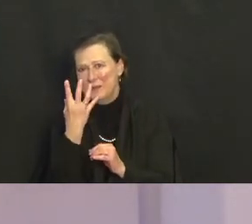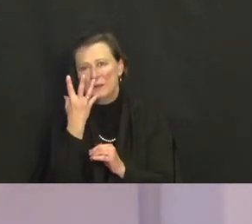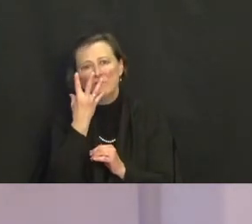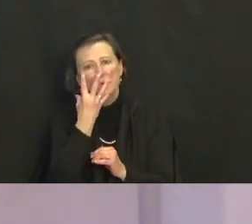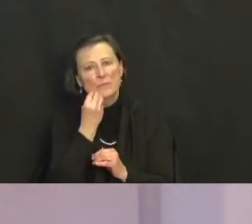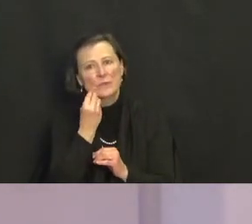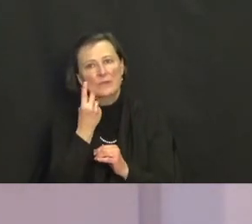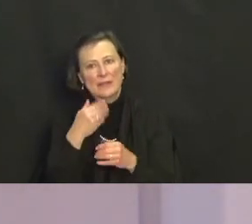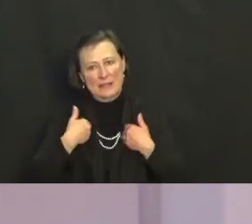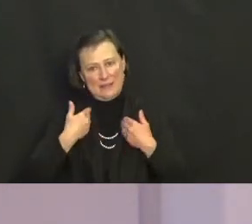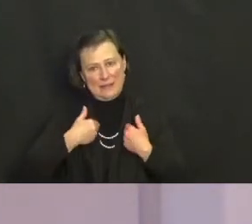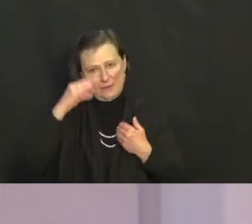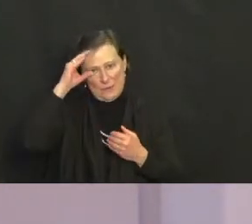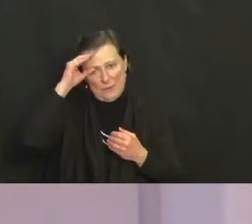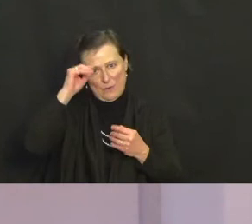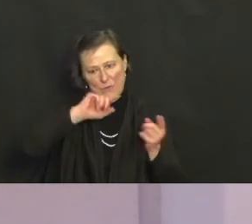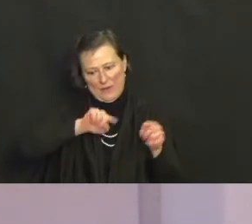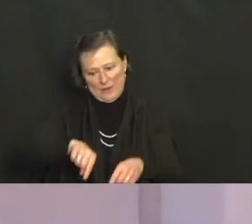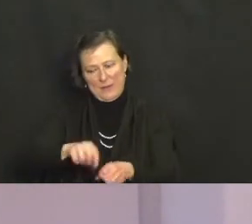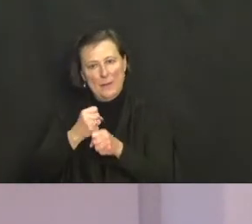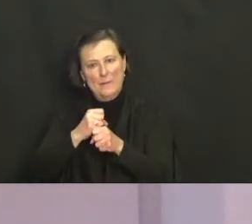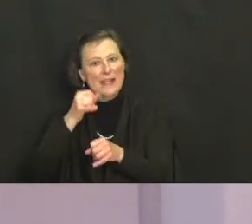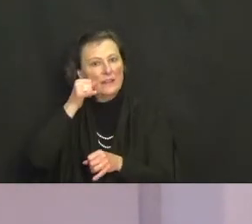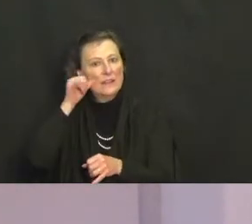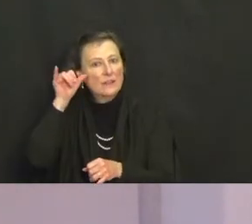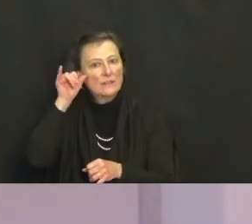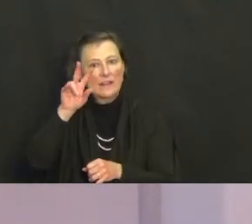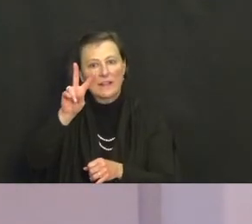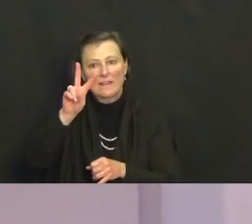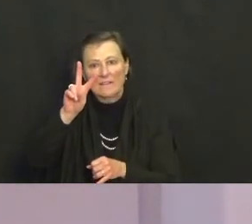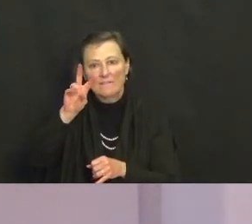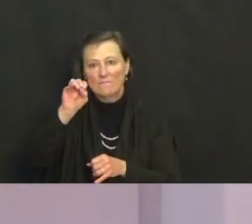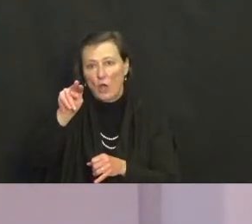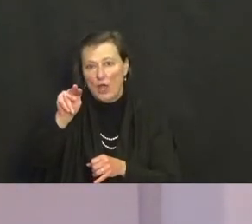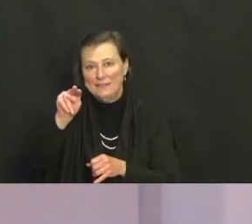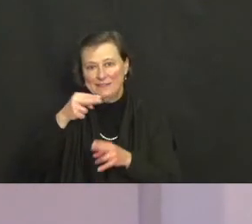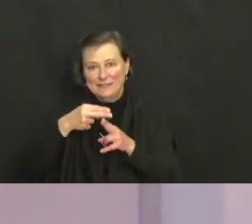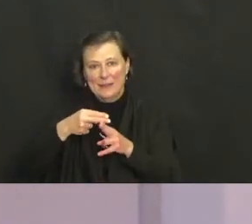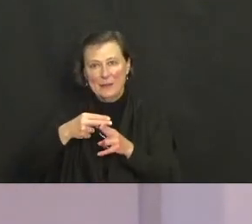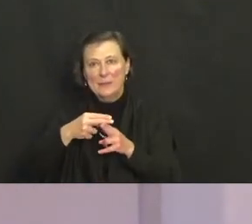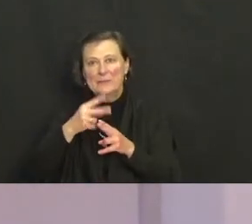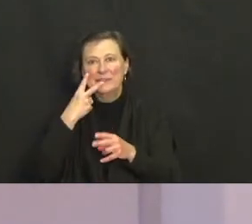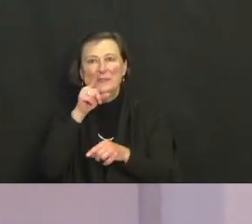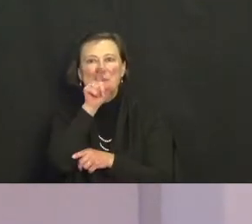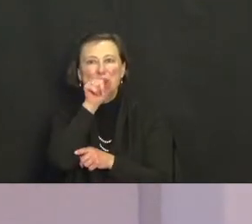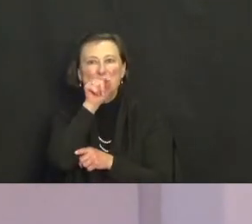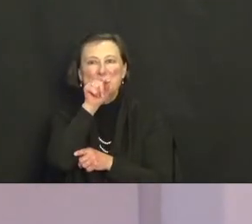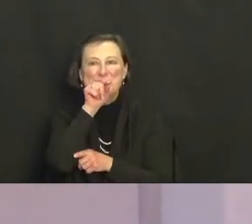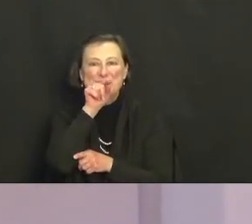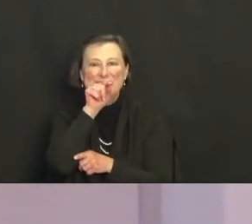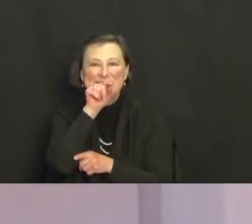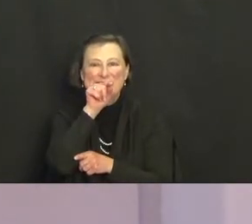This young boy came in and did it yesterday, Vaughn. See the birds?